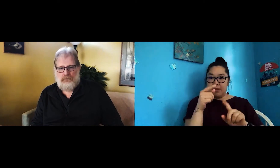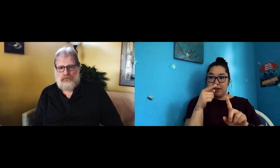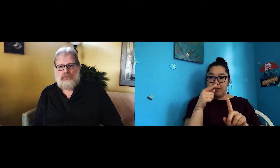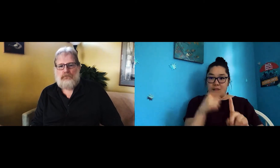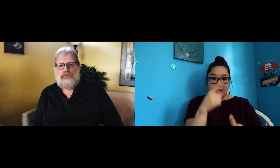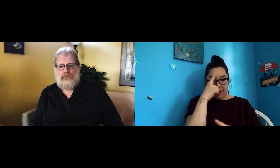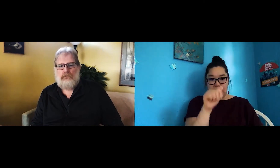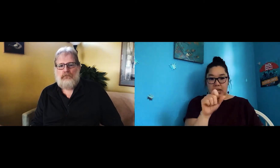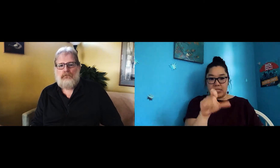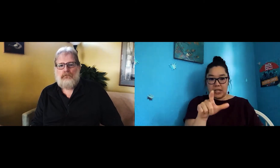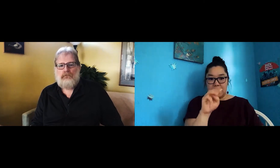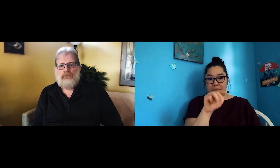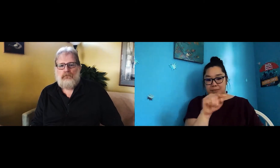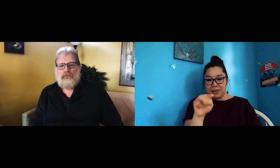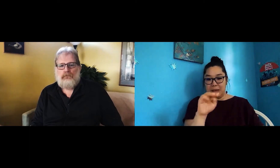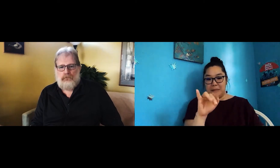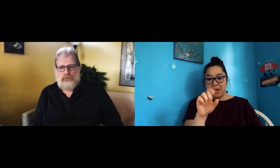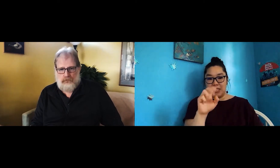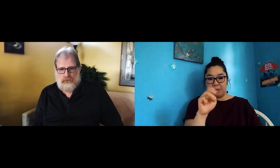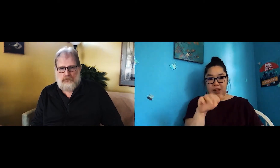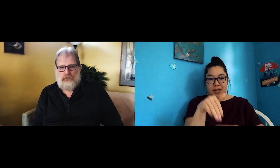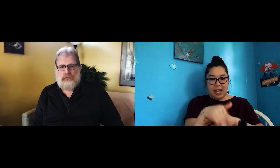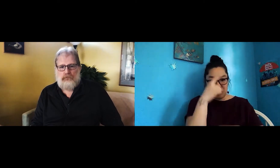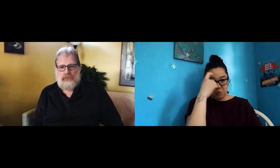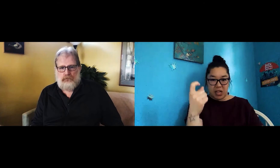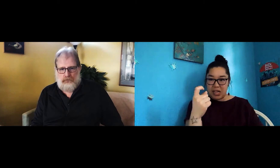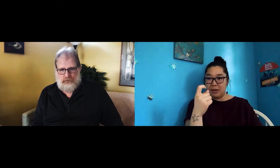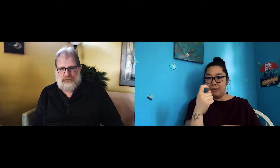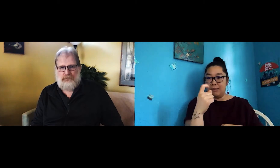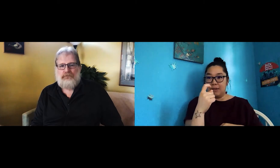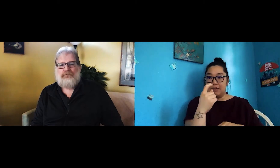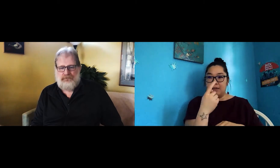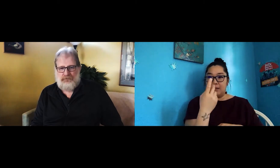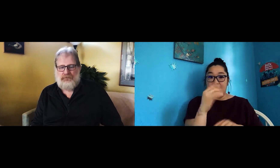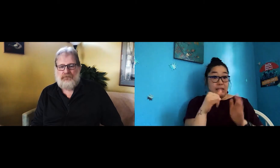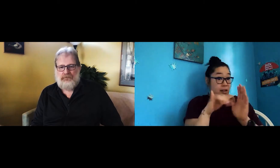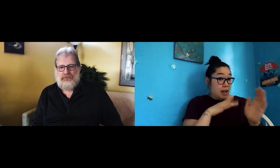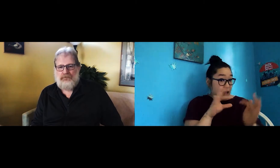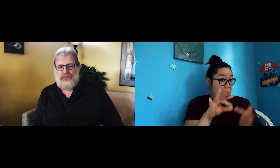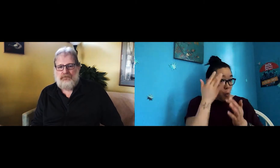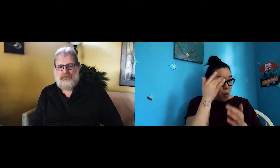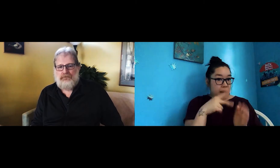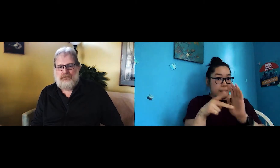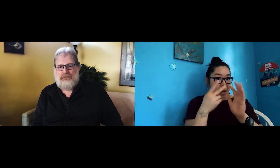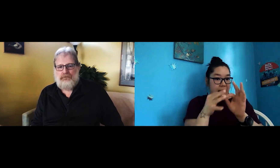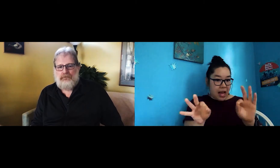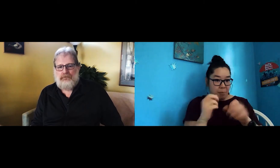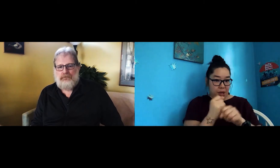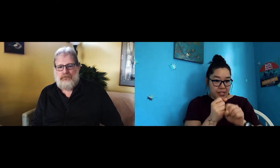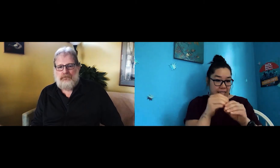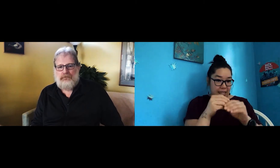on the production ASL- 'Midsummer Night’s Dream'. It’s unique because it was a bilingual